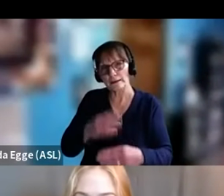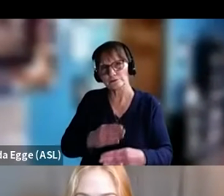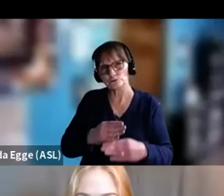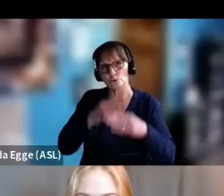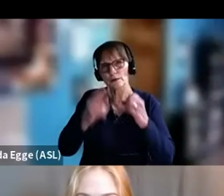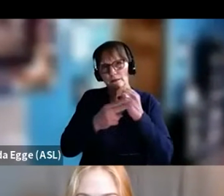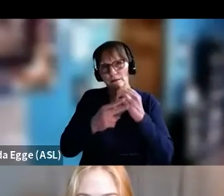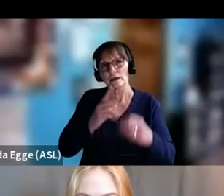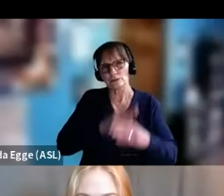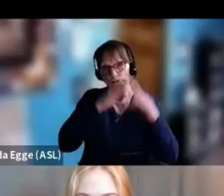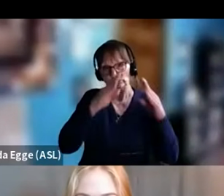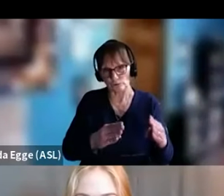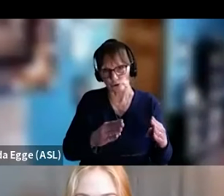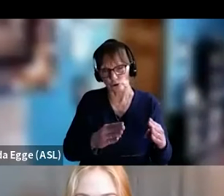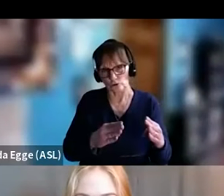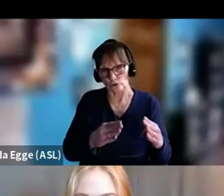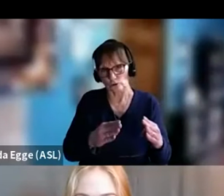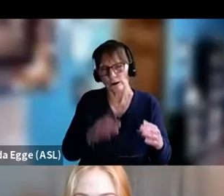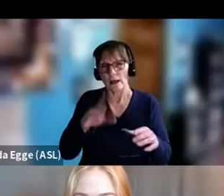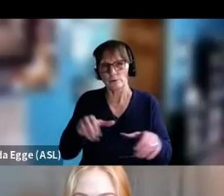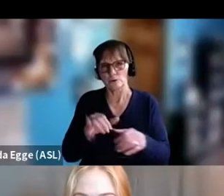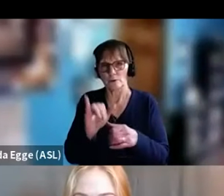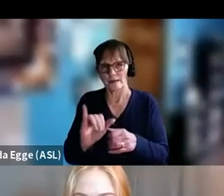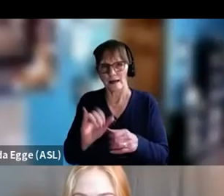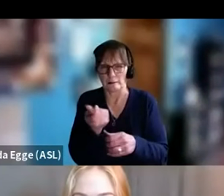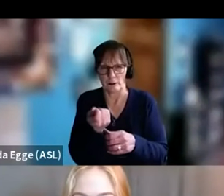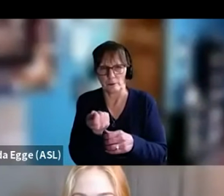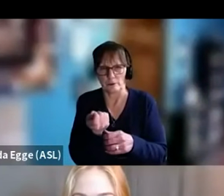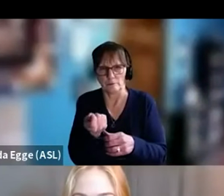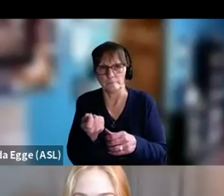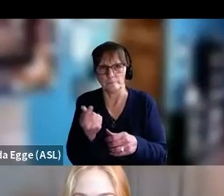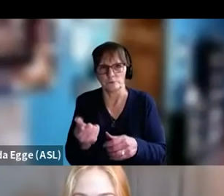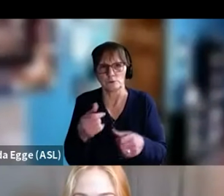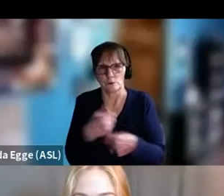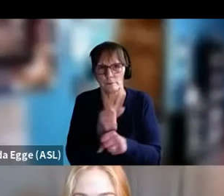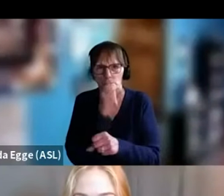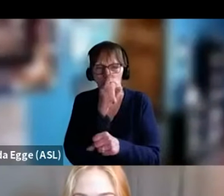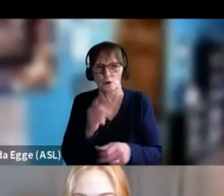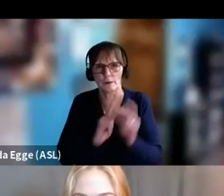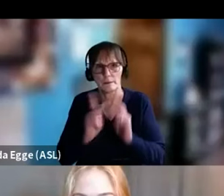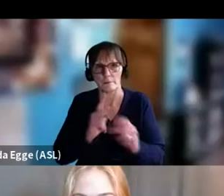And so, we've been doing that a little bit too, just to make sure that people have the home care